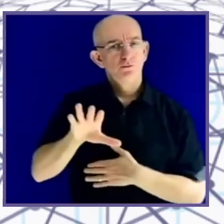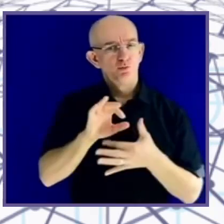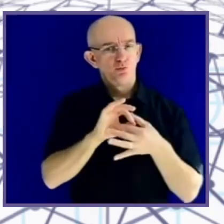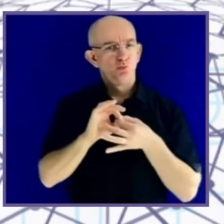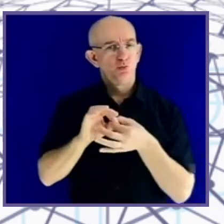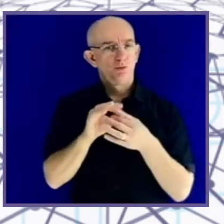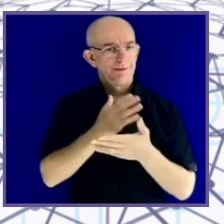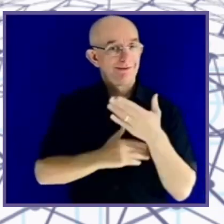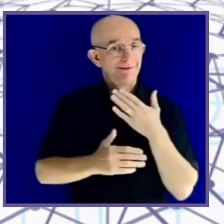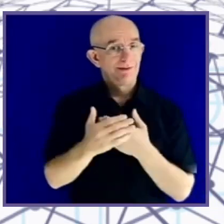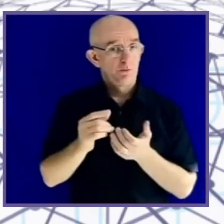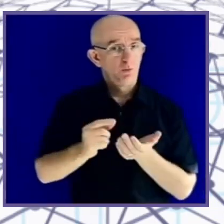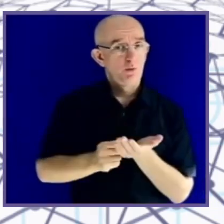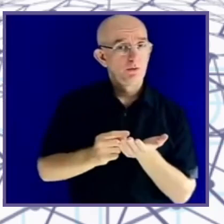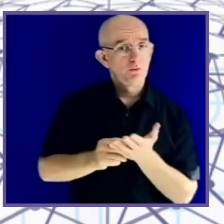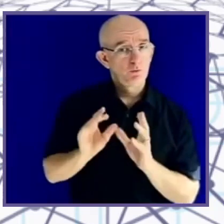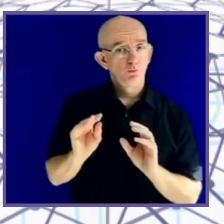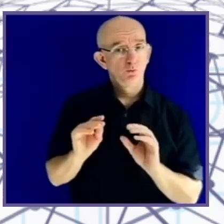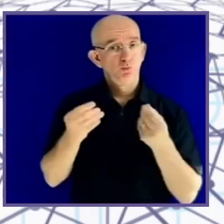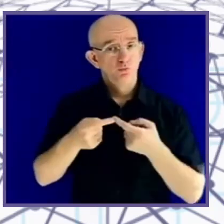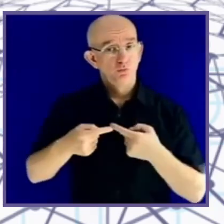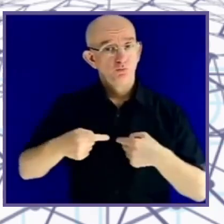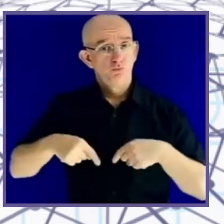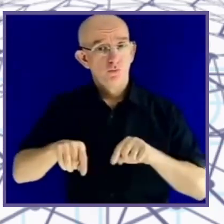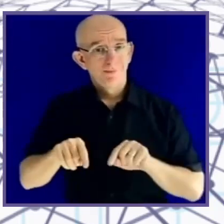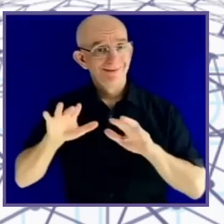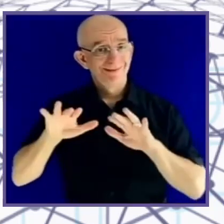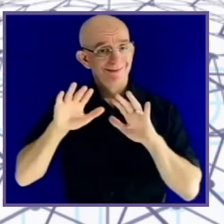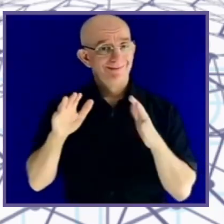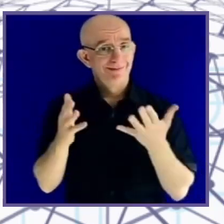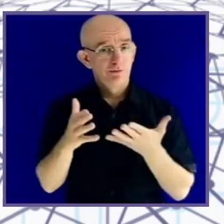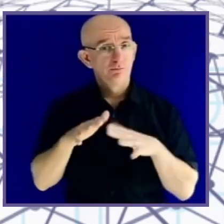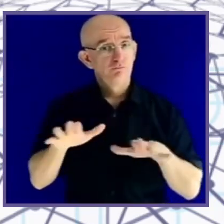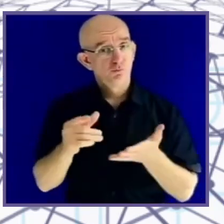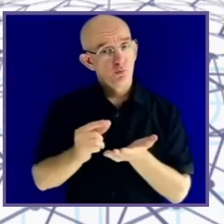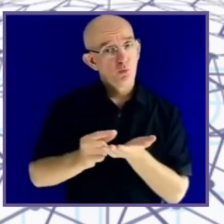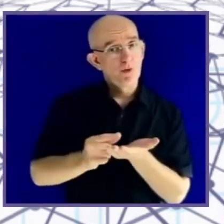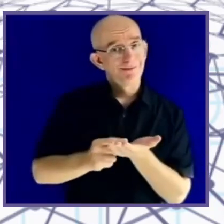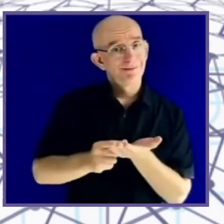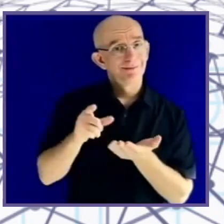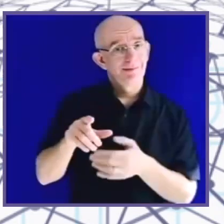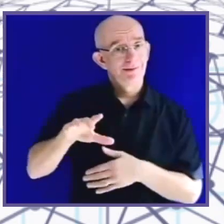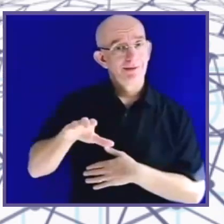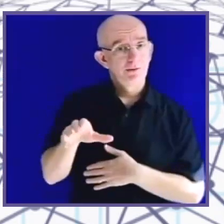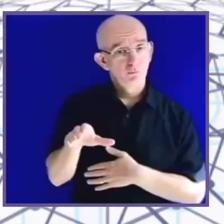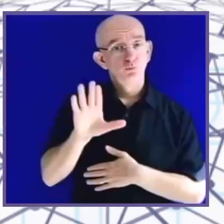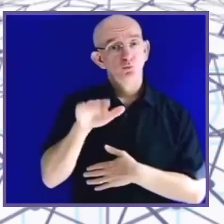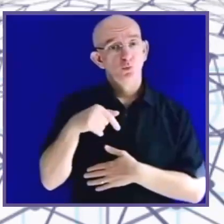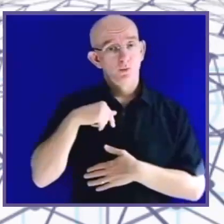I'll hand over to the tech team now to play the video. Thank you. Hello, everyone.